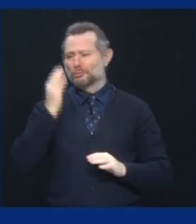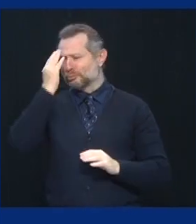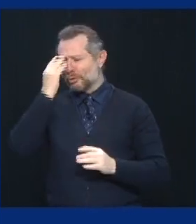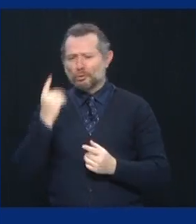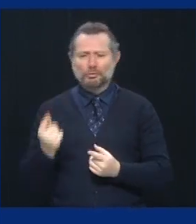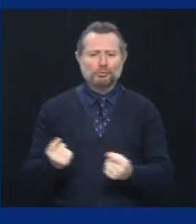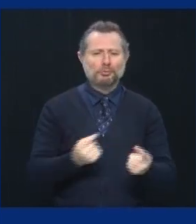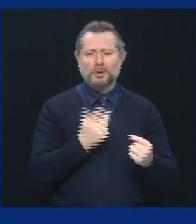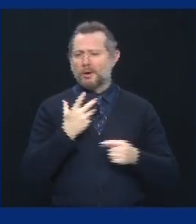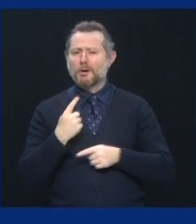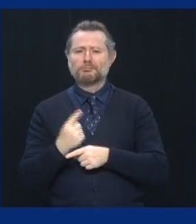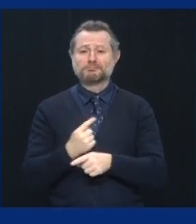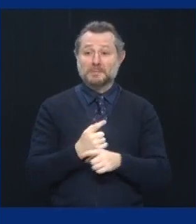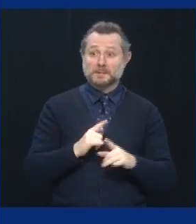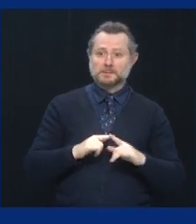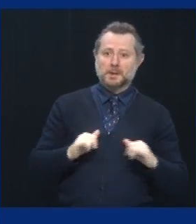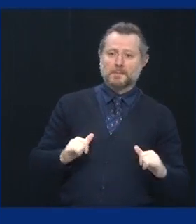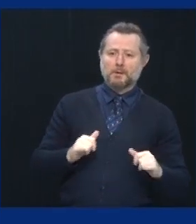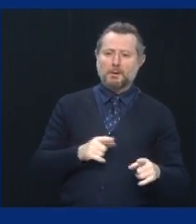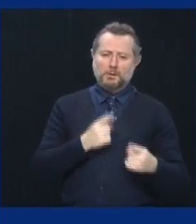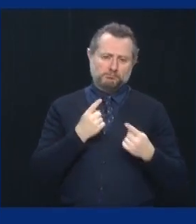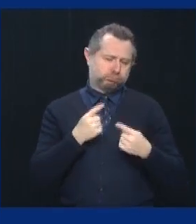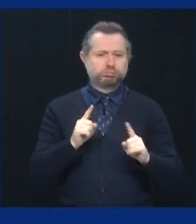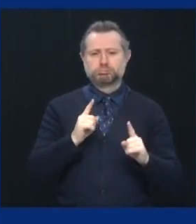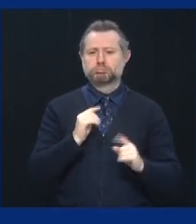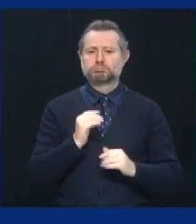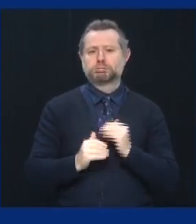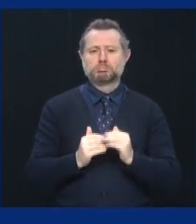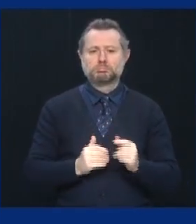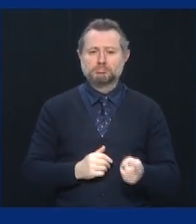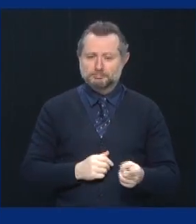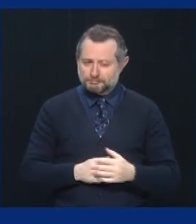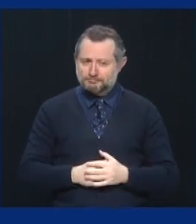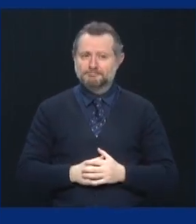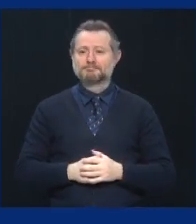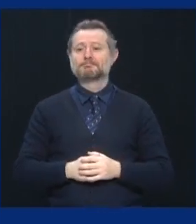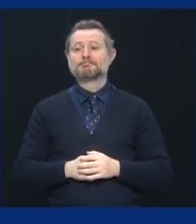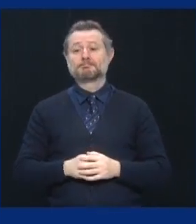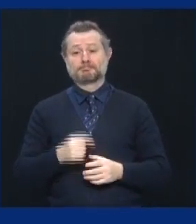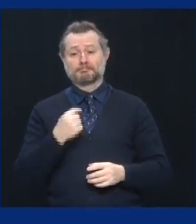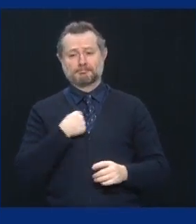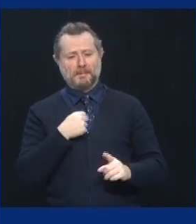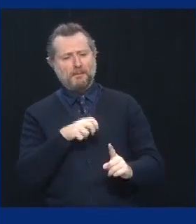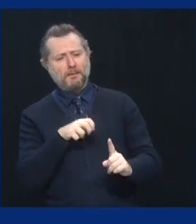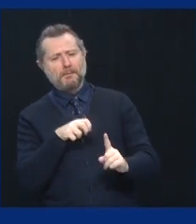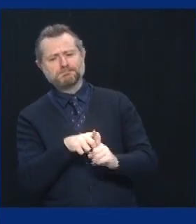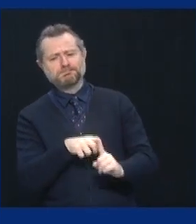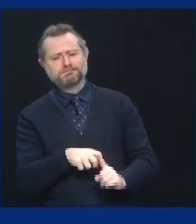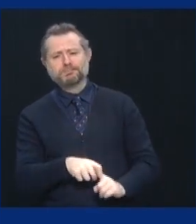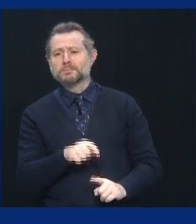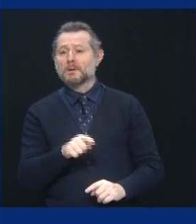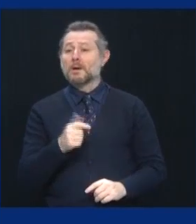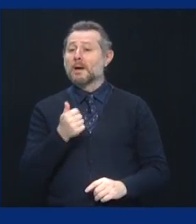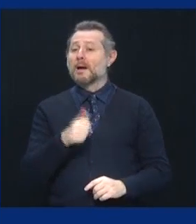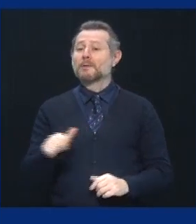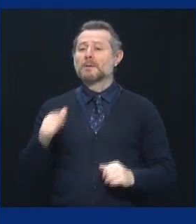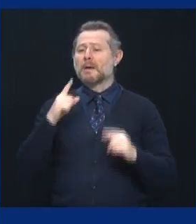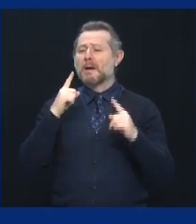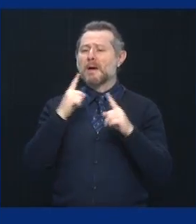BOTH. THAT'S HENRY MUNOS. BEAUTIFUL HEART, BEAUTIFUL SOUL, DOES THE RIGHT THING, BUT GETS